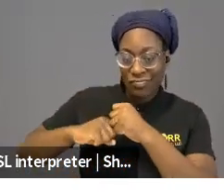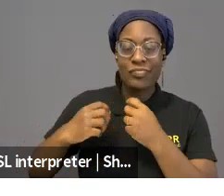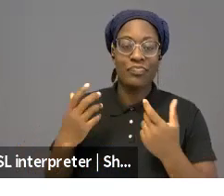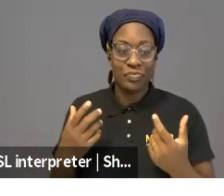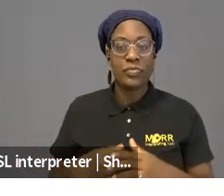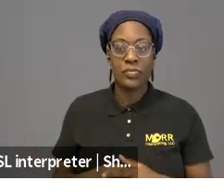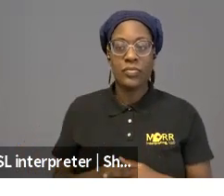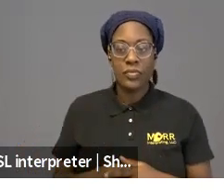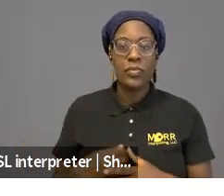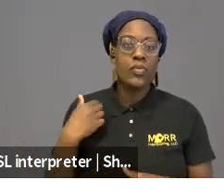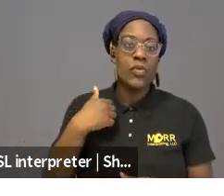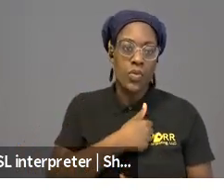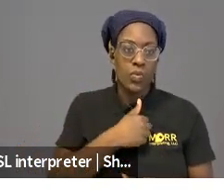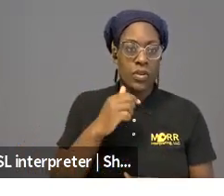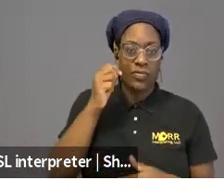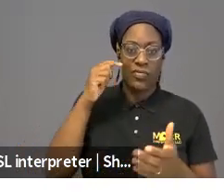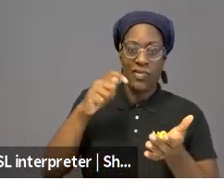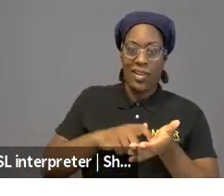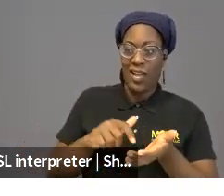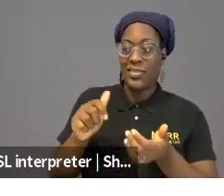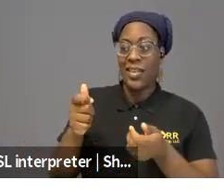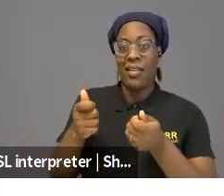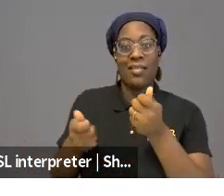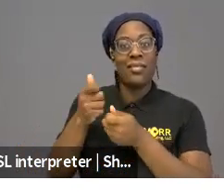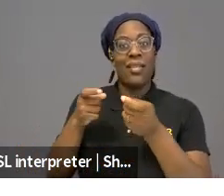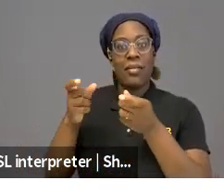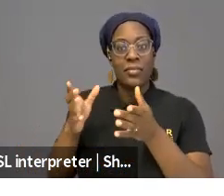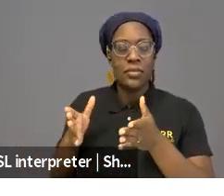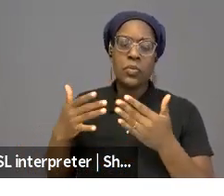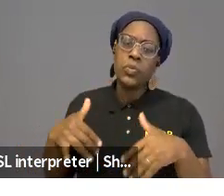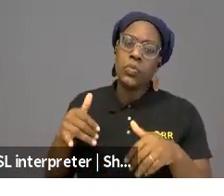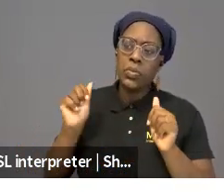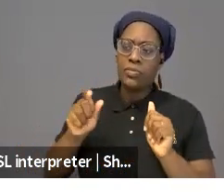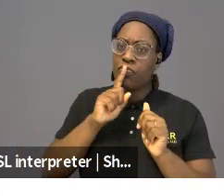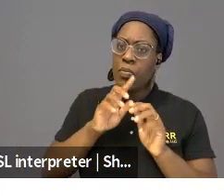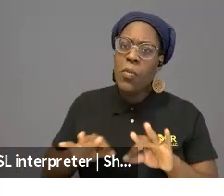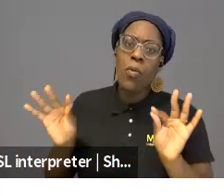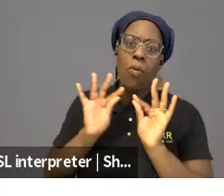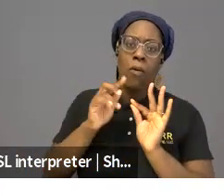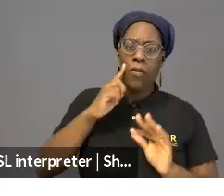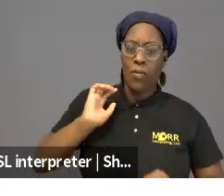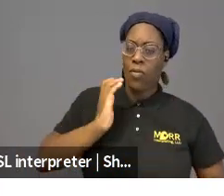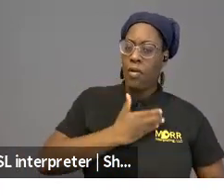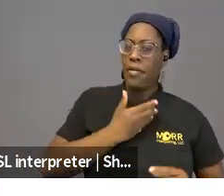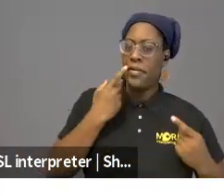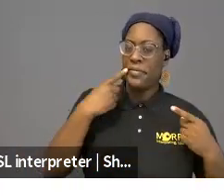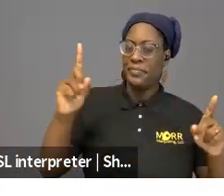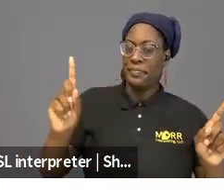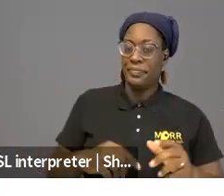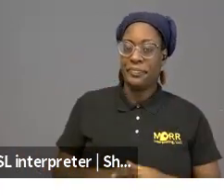institutions can be integral to our success. [Megan] I want to preface my explanation here